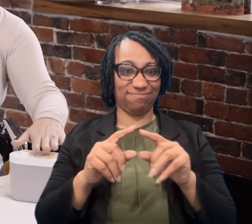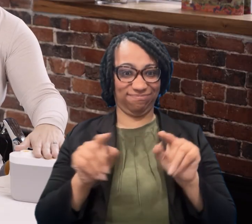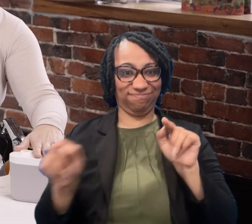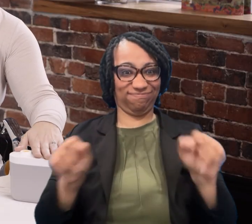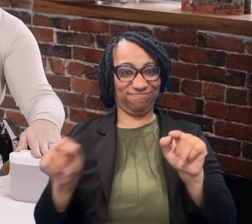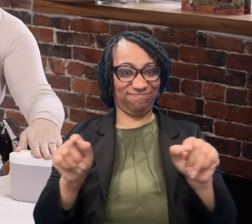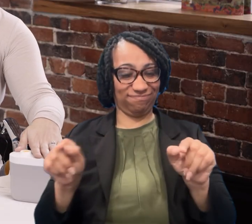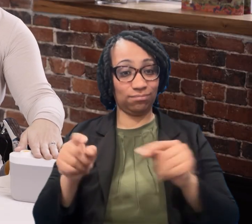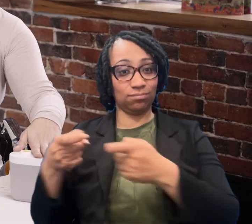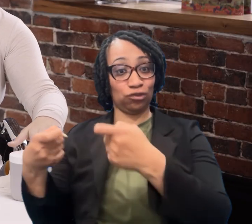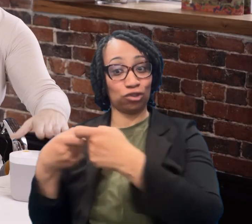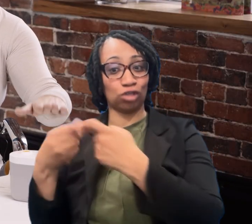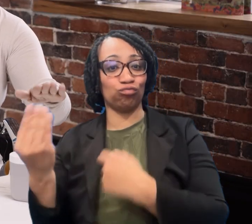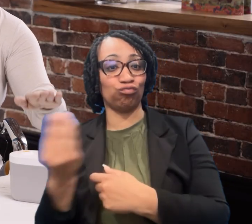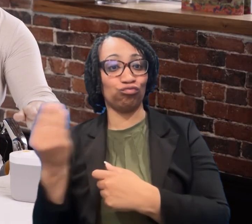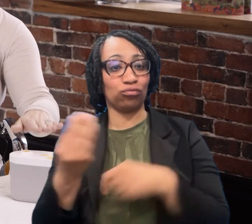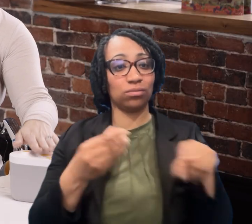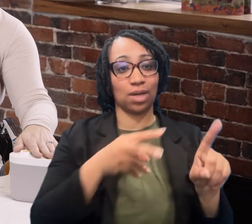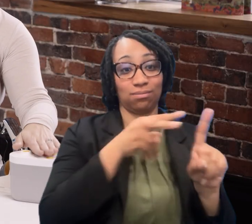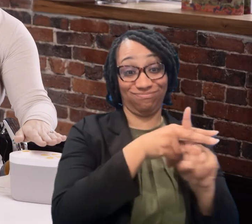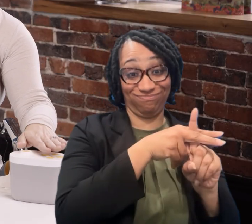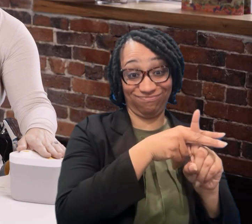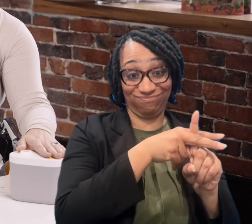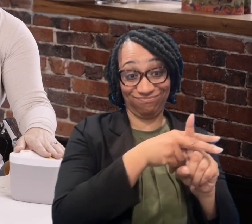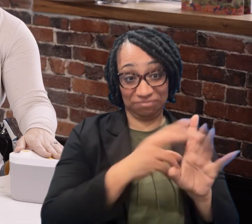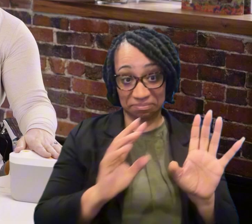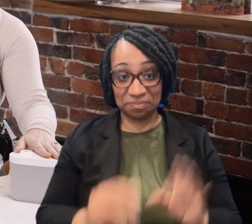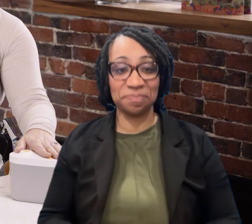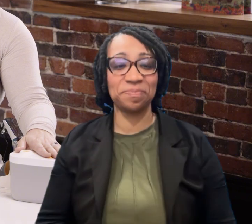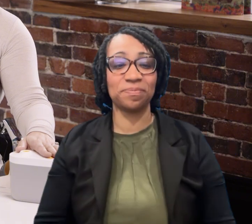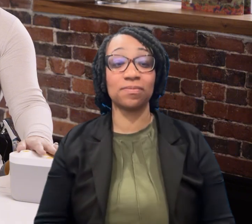motors that we are not going to wash. So, this part is going to stay to the side.